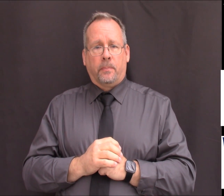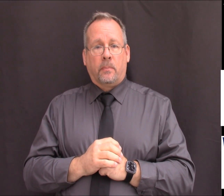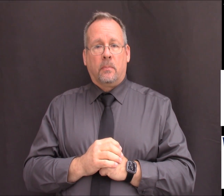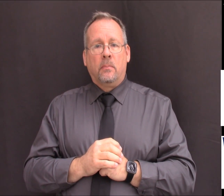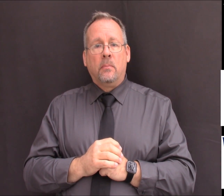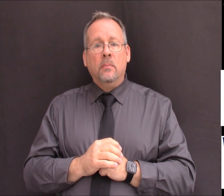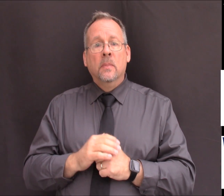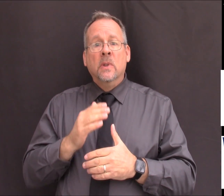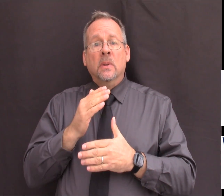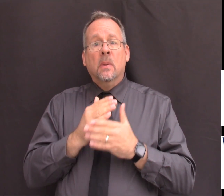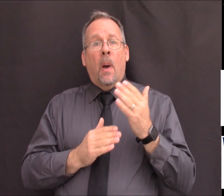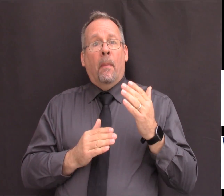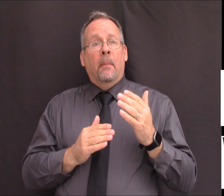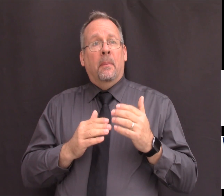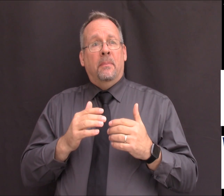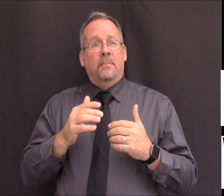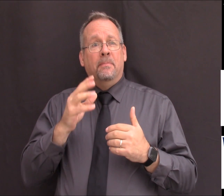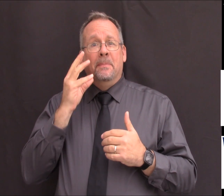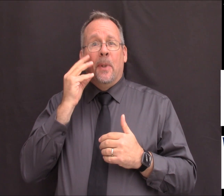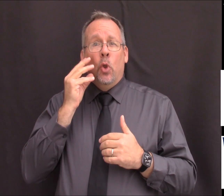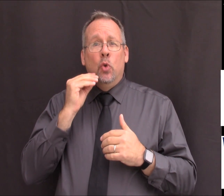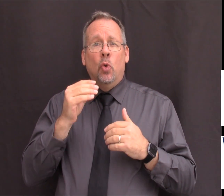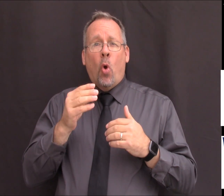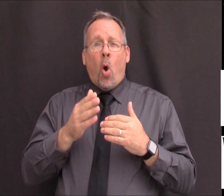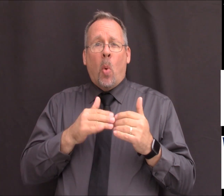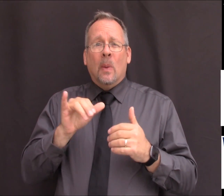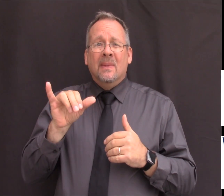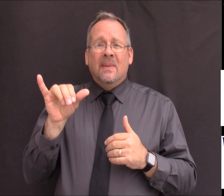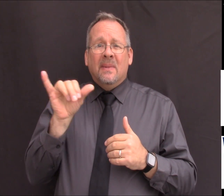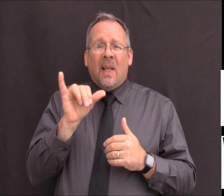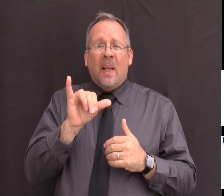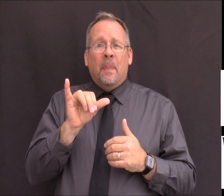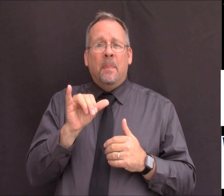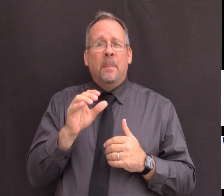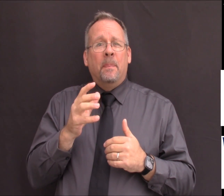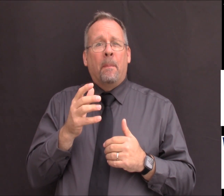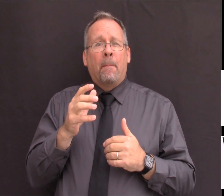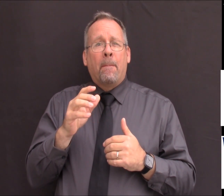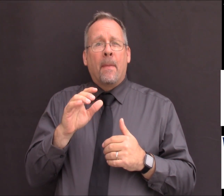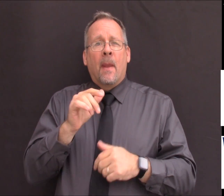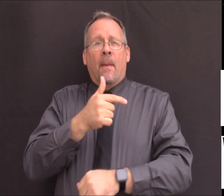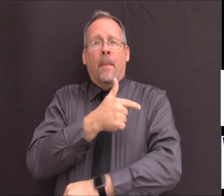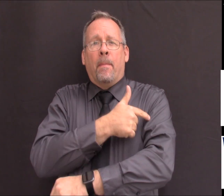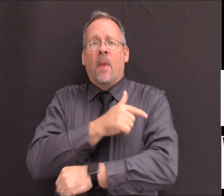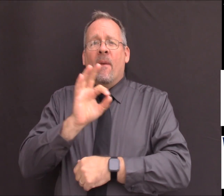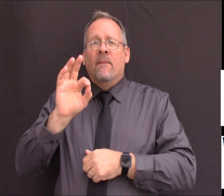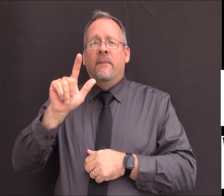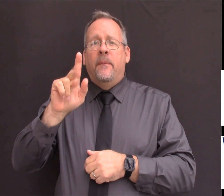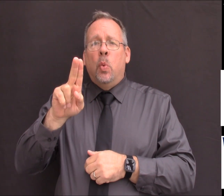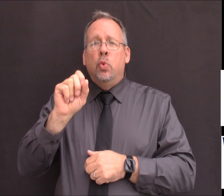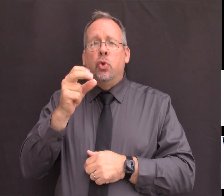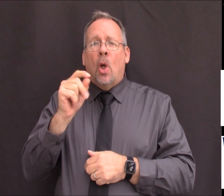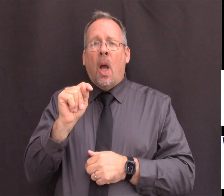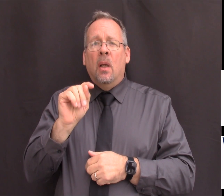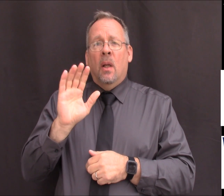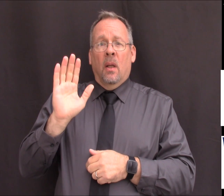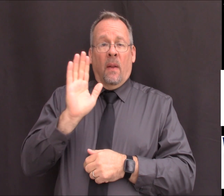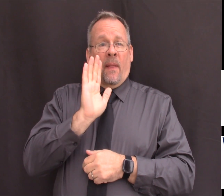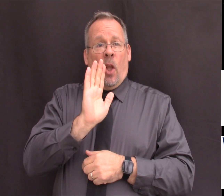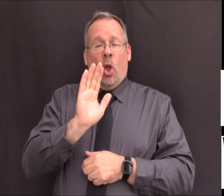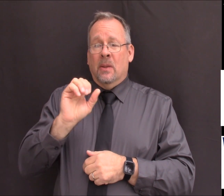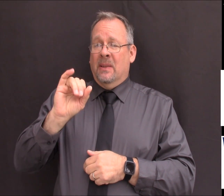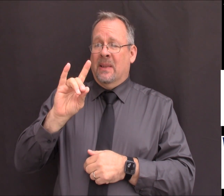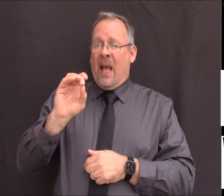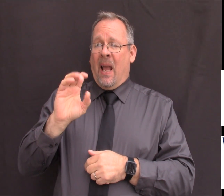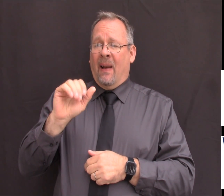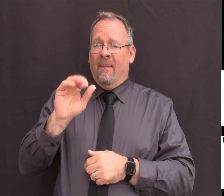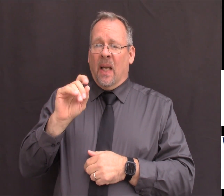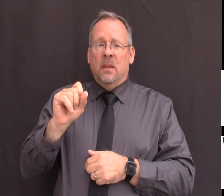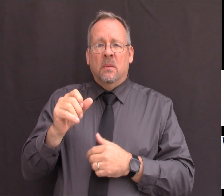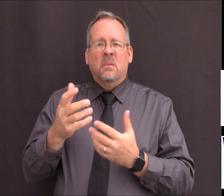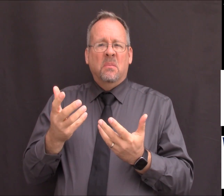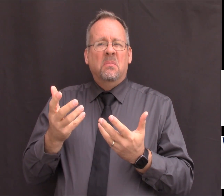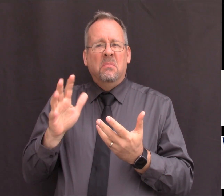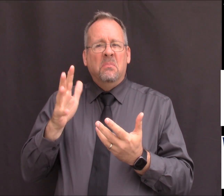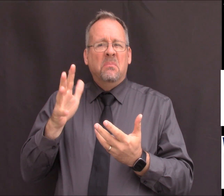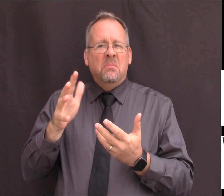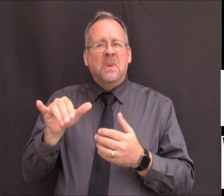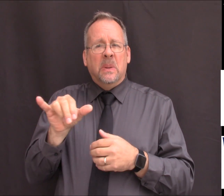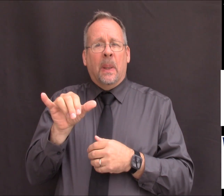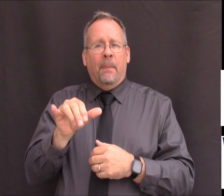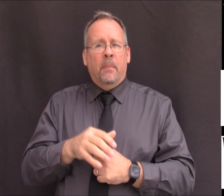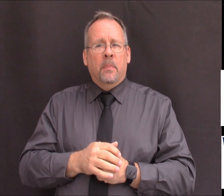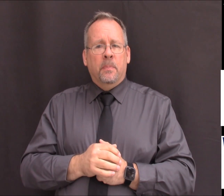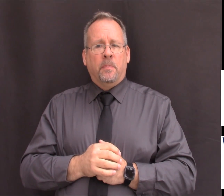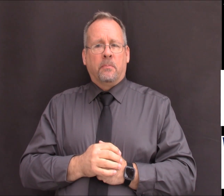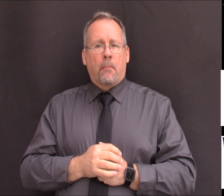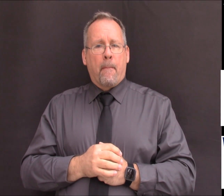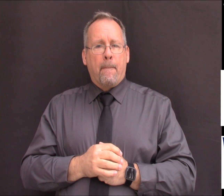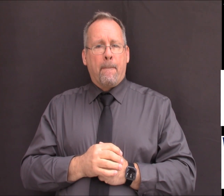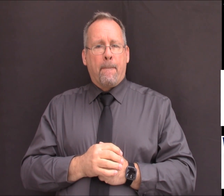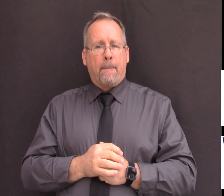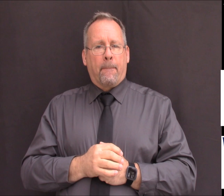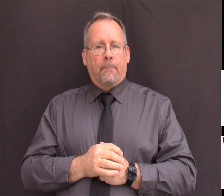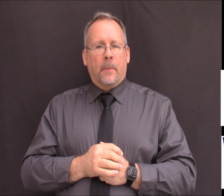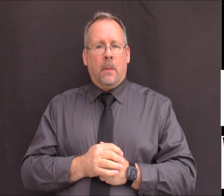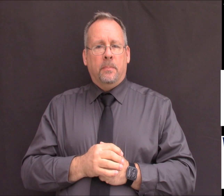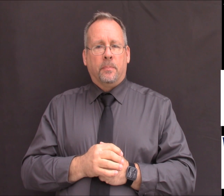These side effects are also experienced after receiving other types of vaccines, such as the flu shot.